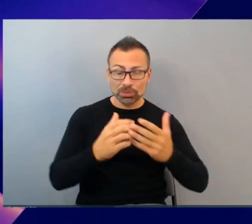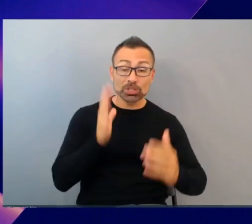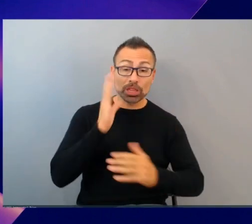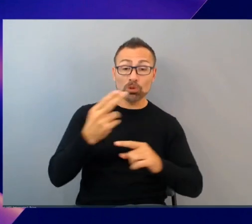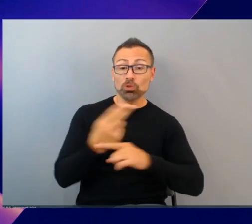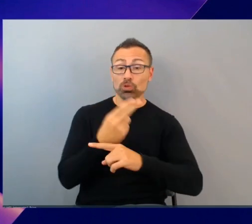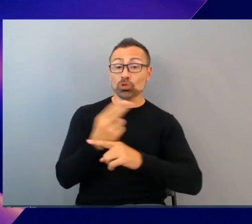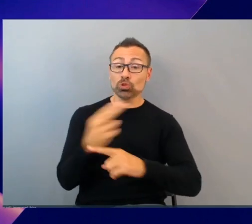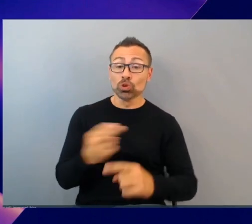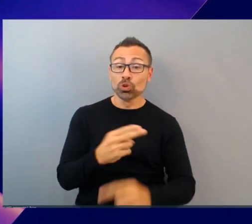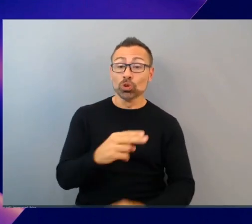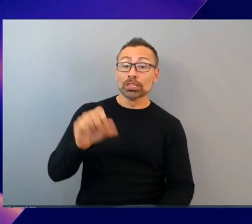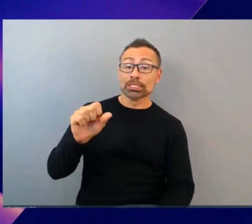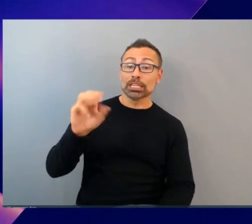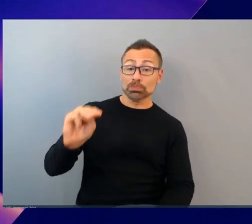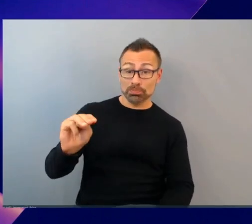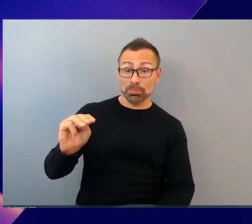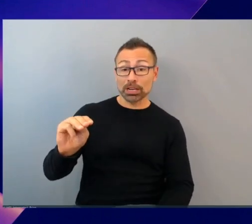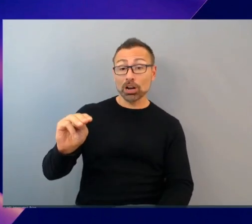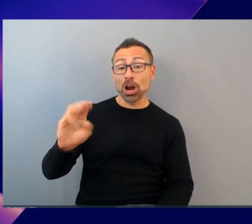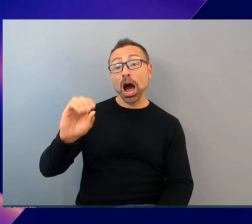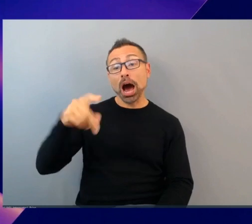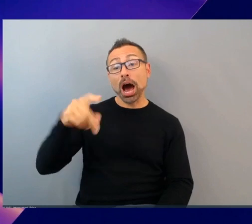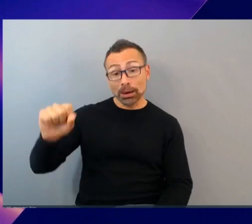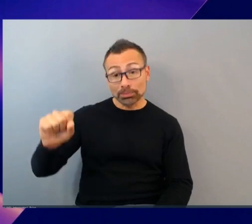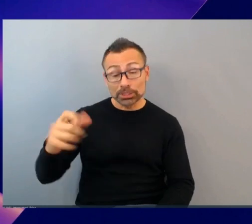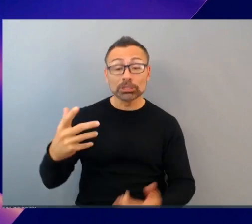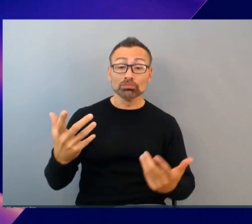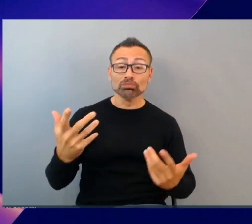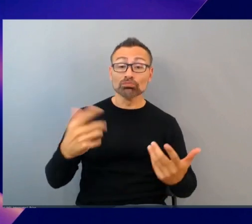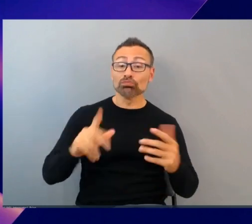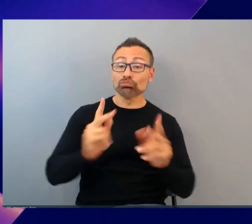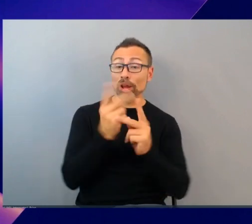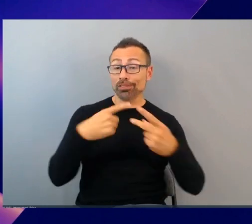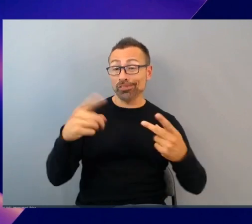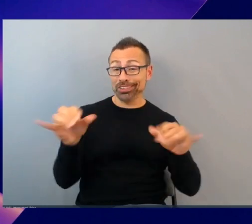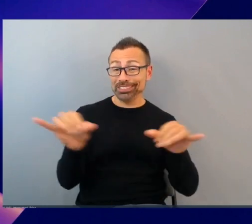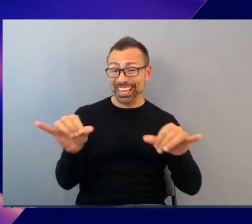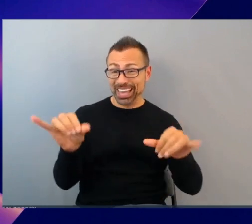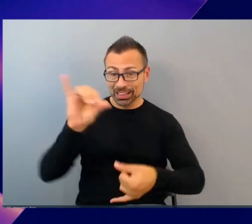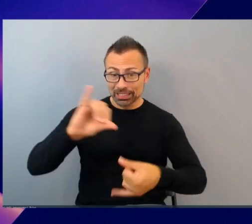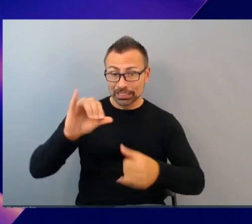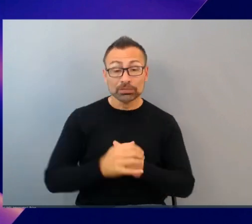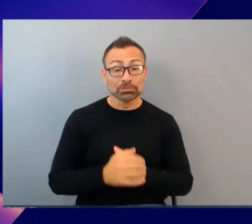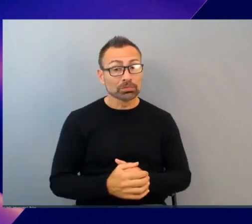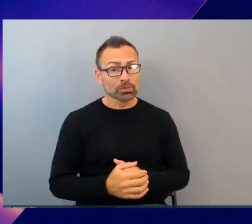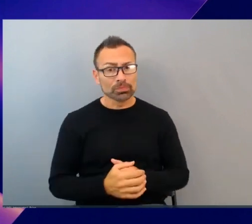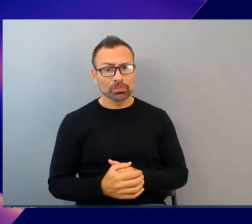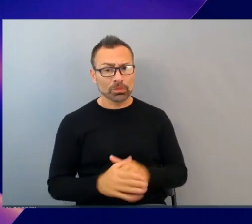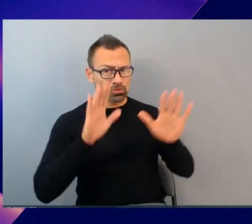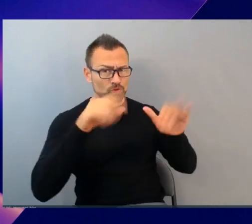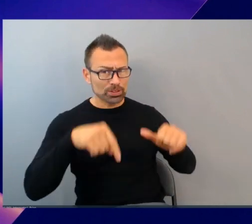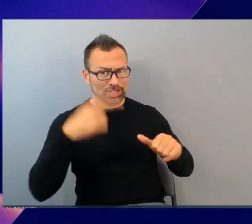So it really fits for all different types of customers? Yeah. So, to give you a perspective, right?